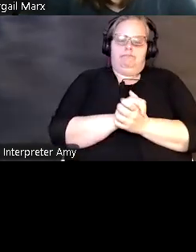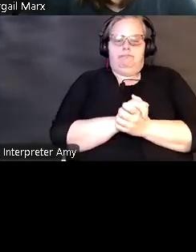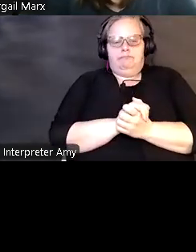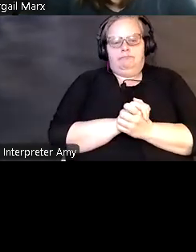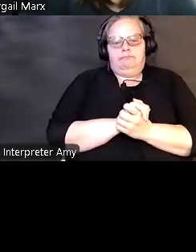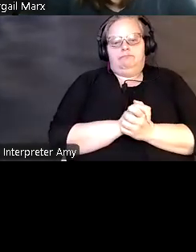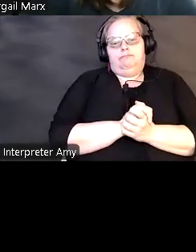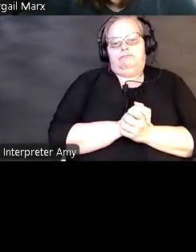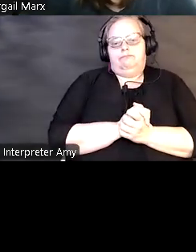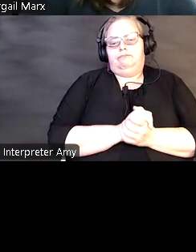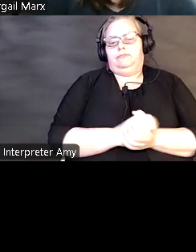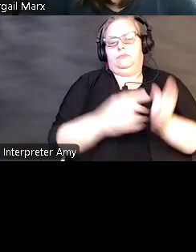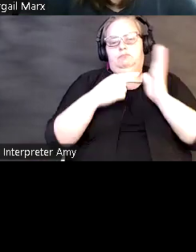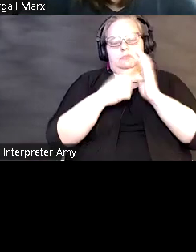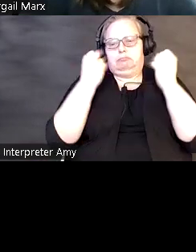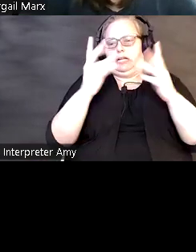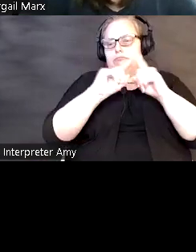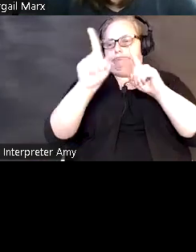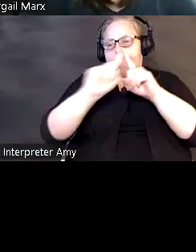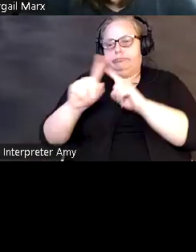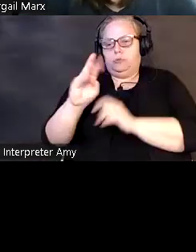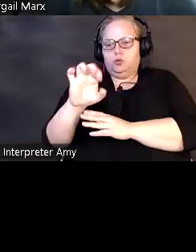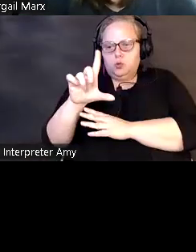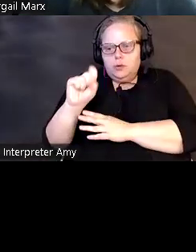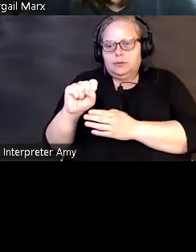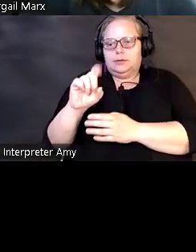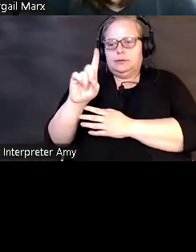different tools and devices out there. I just want to mention, because WisTech